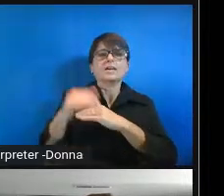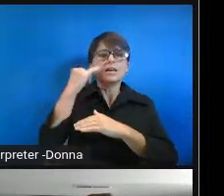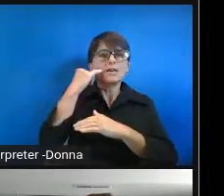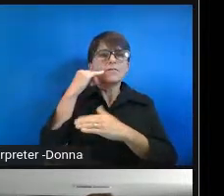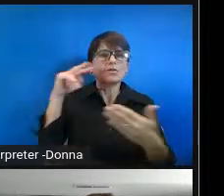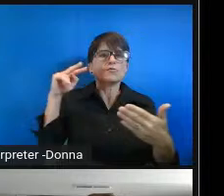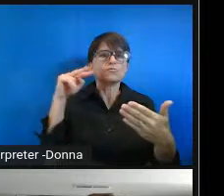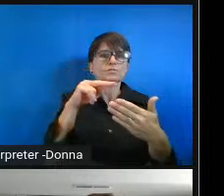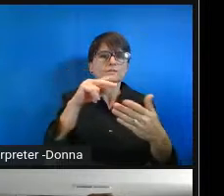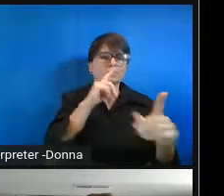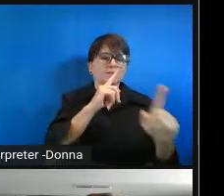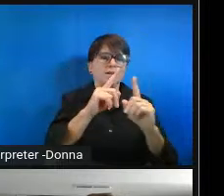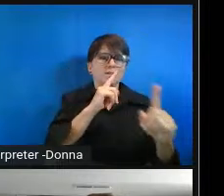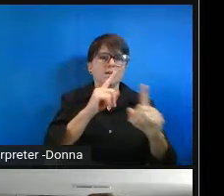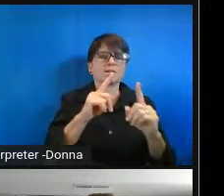The overly background may indicate that the items behind